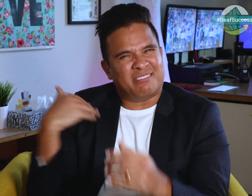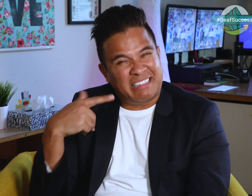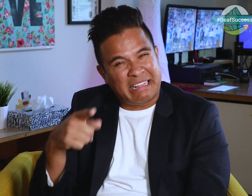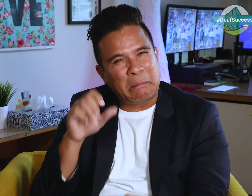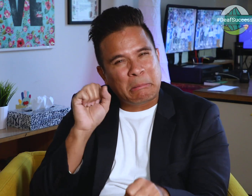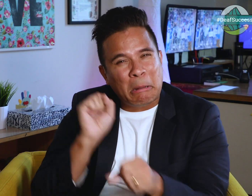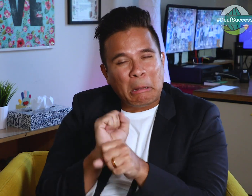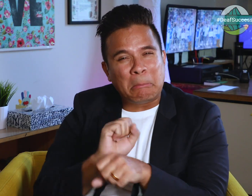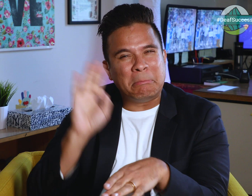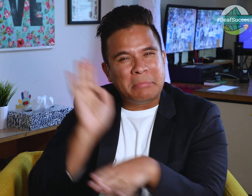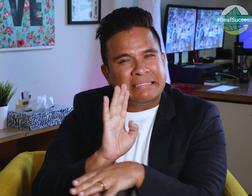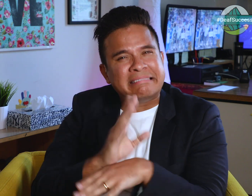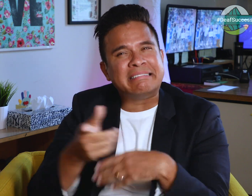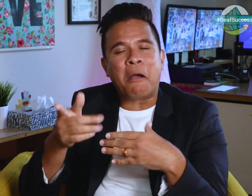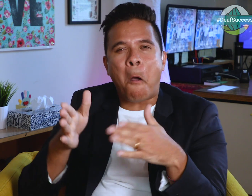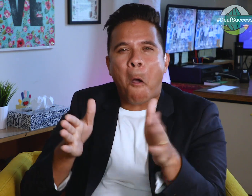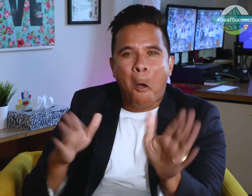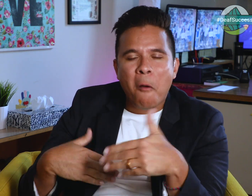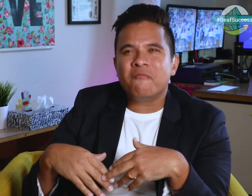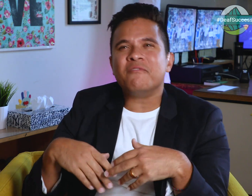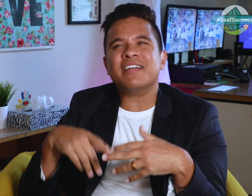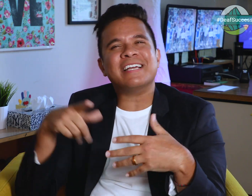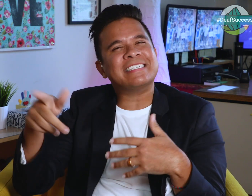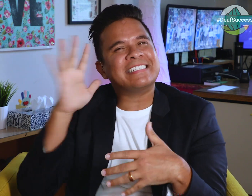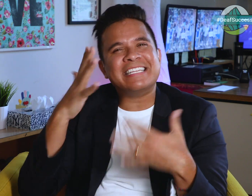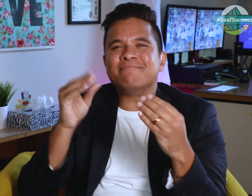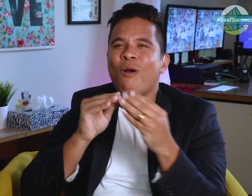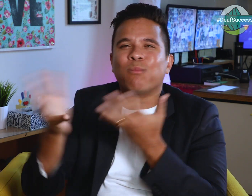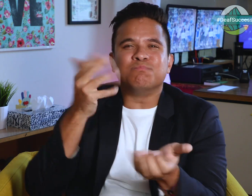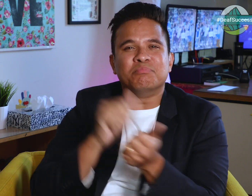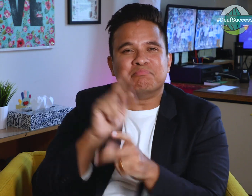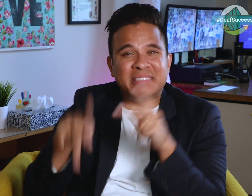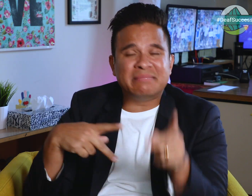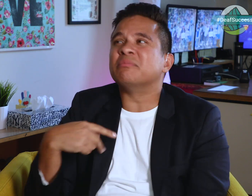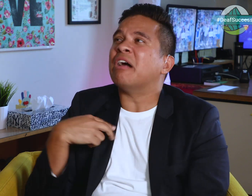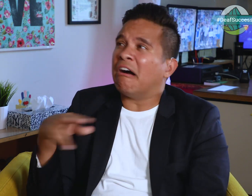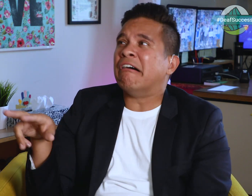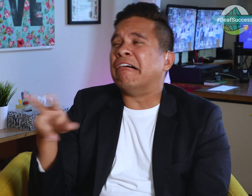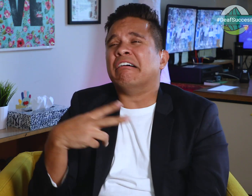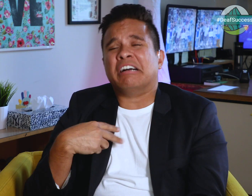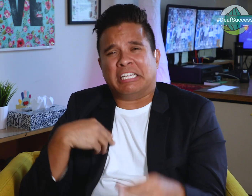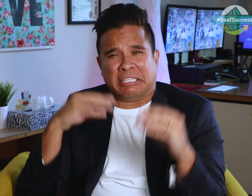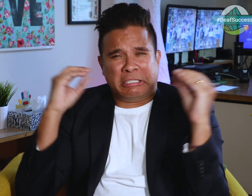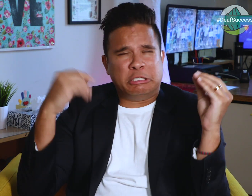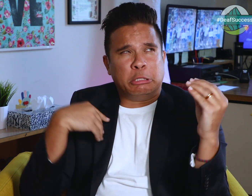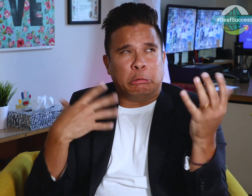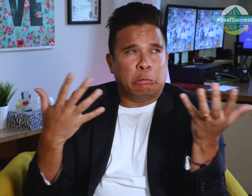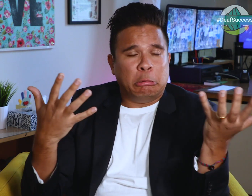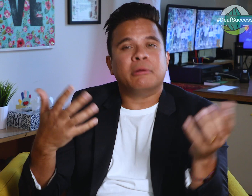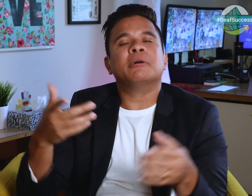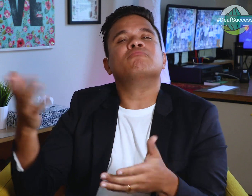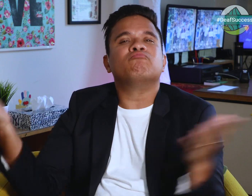People kept telling me they couldn't envision me working in an office all day because they felt it would be more suitable for me